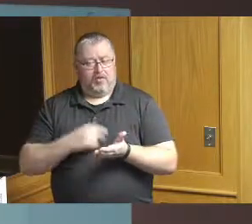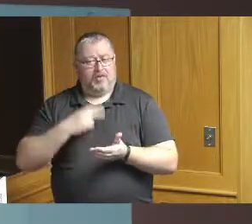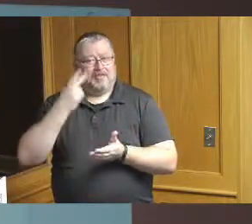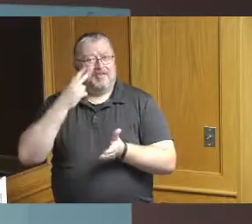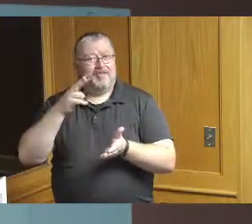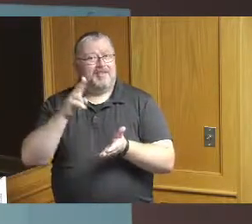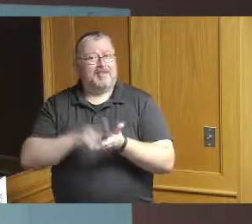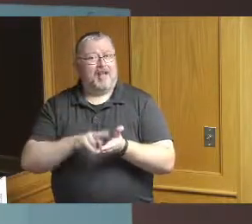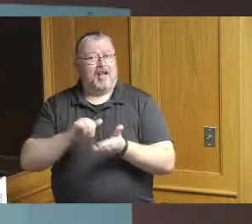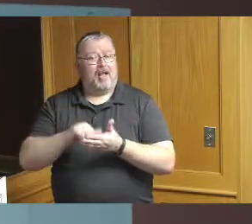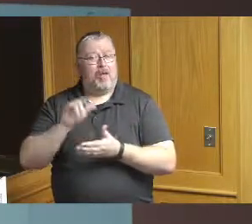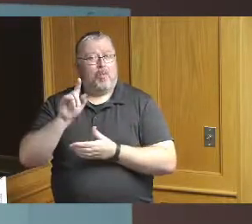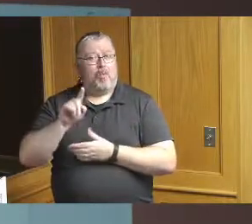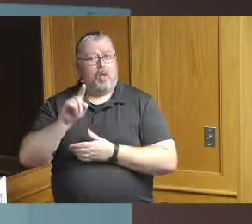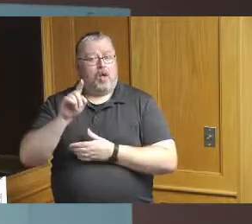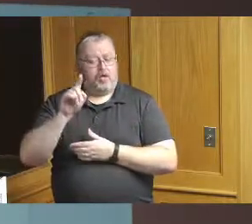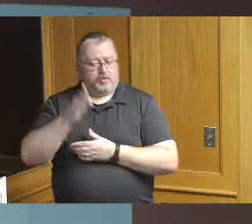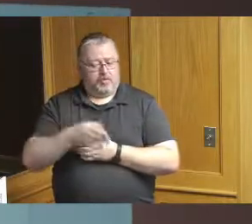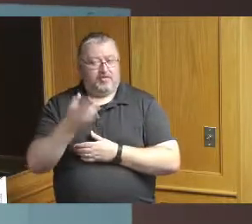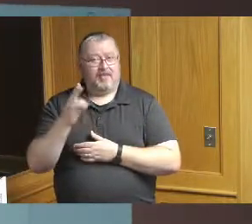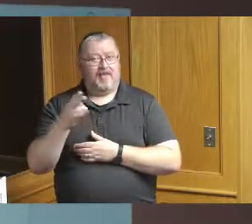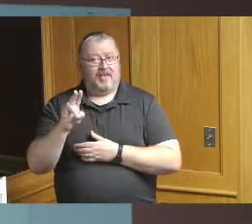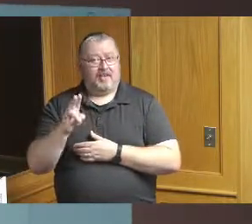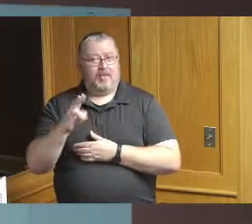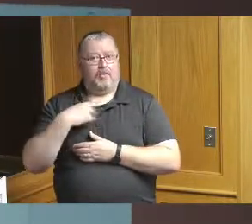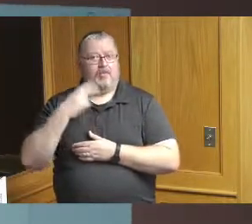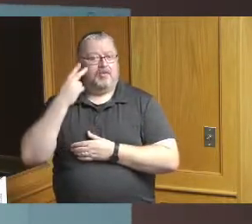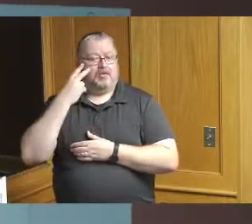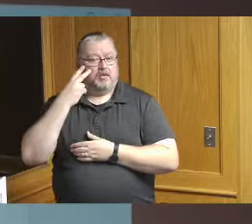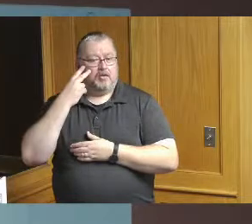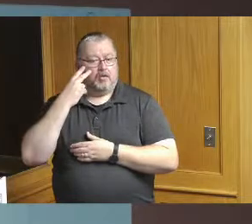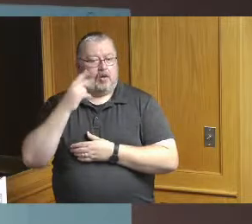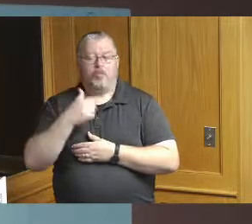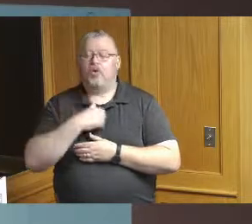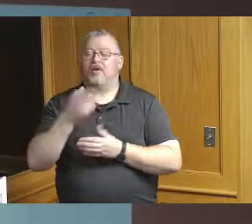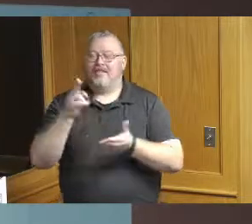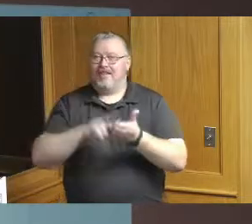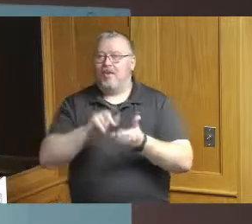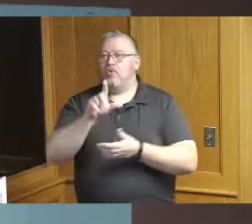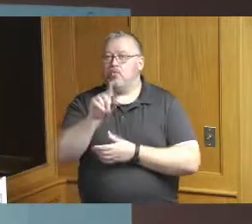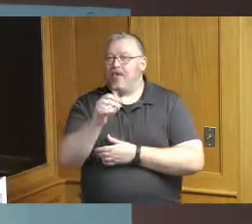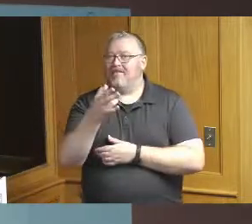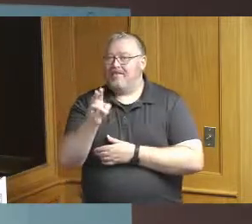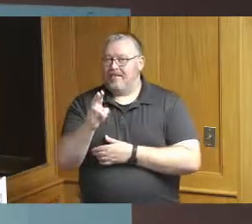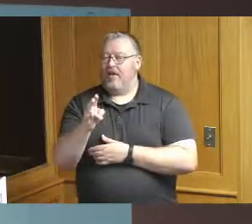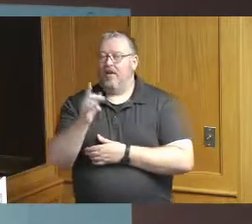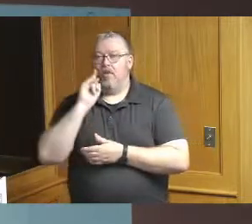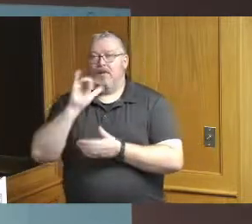in 2017 um and it was approved by both of our board sword and cps board with the term of five